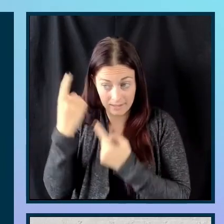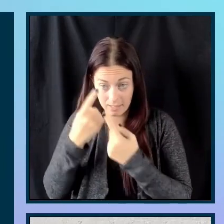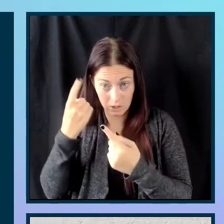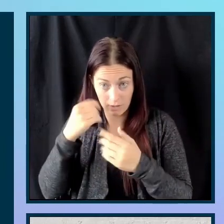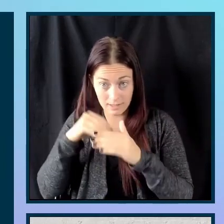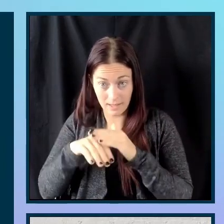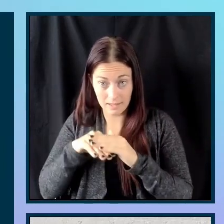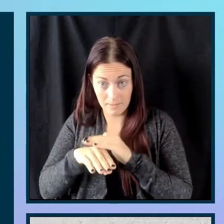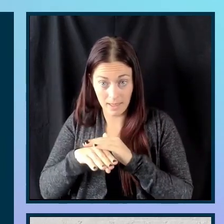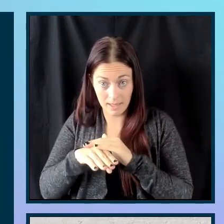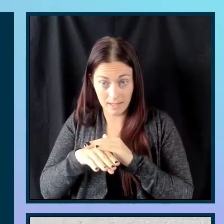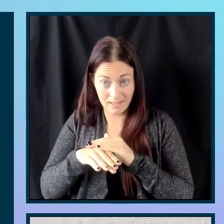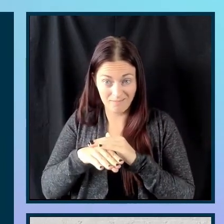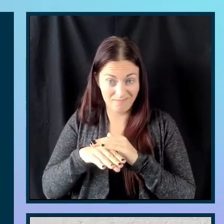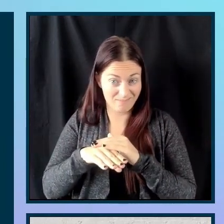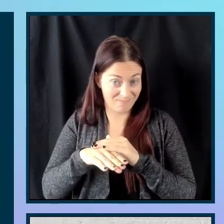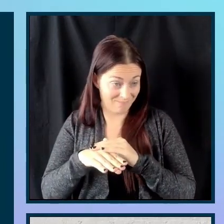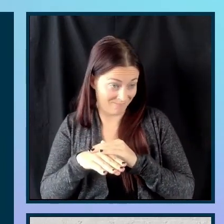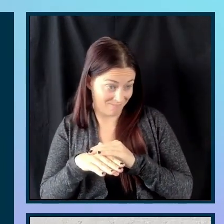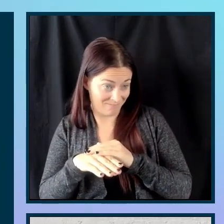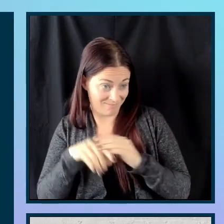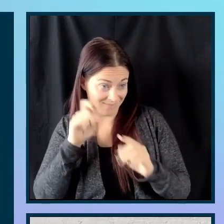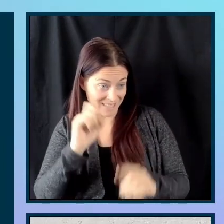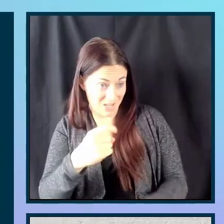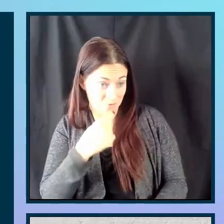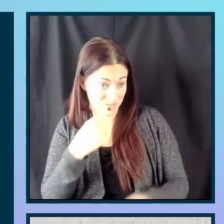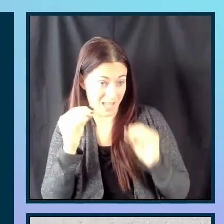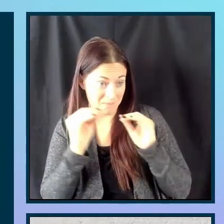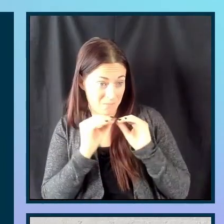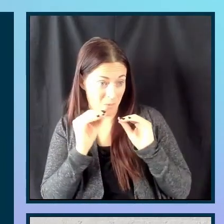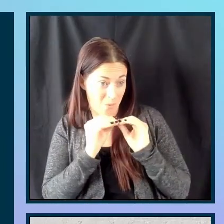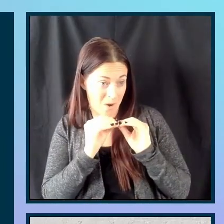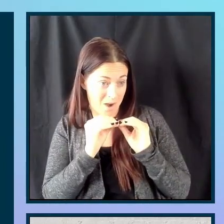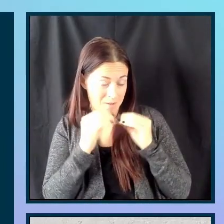then do I need to say more? You are not thinking about accessibility.